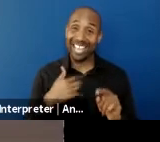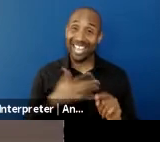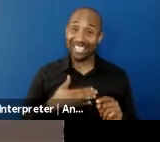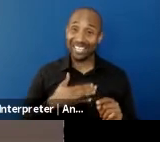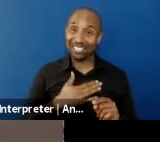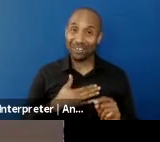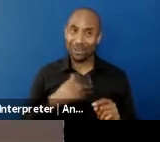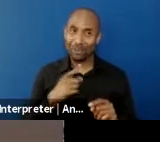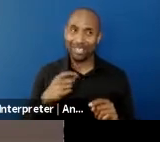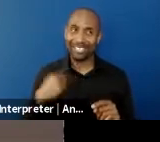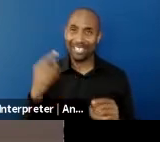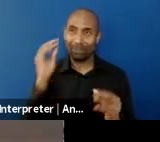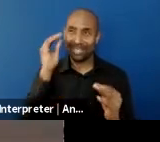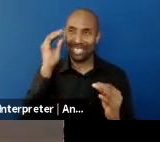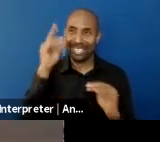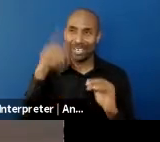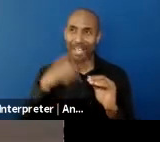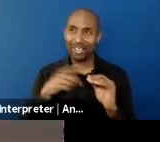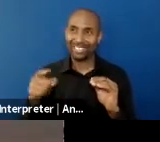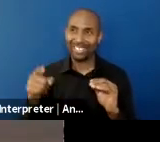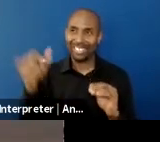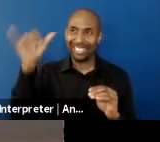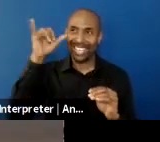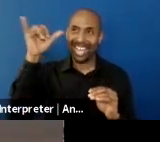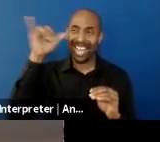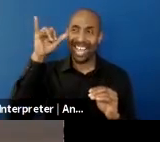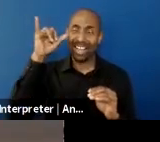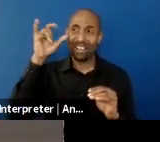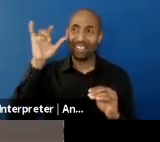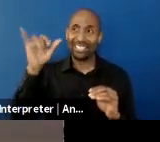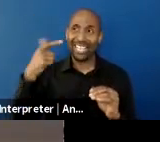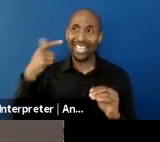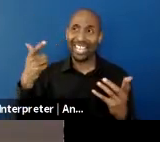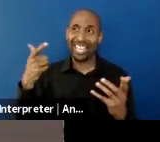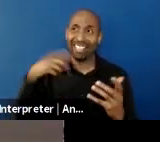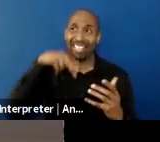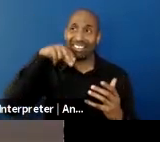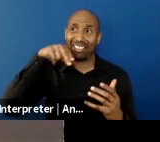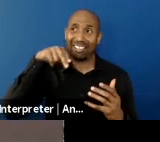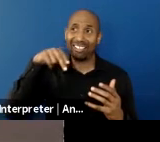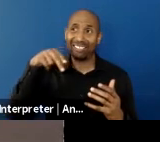I'm thinking about this big cow that gave up its tongue the whole time.